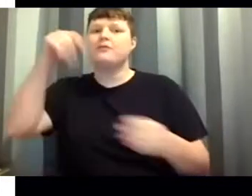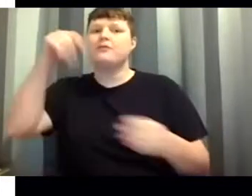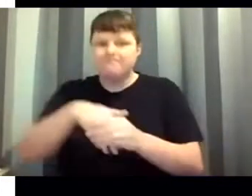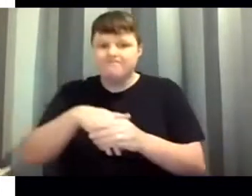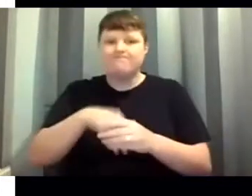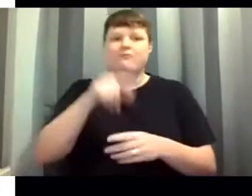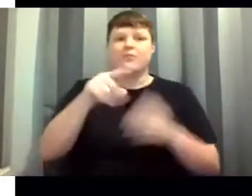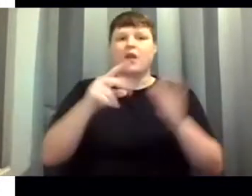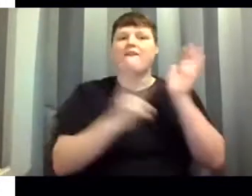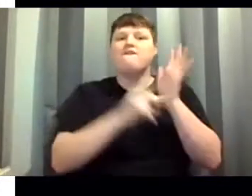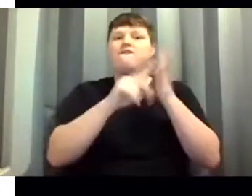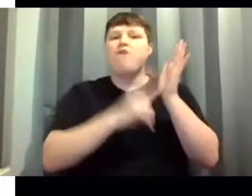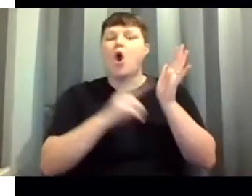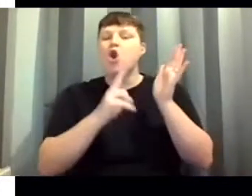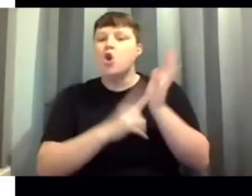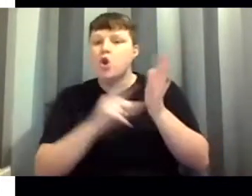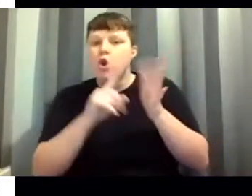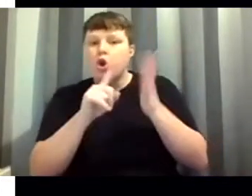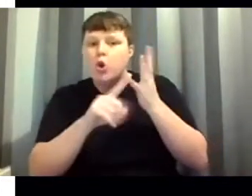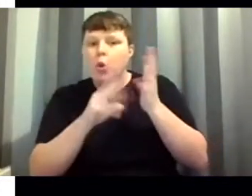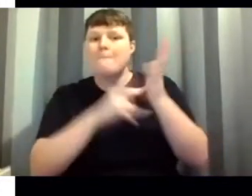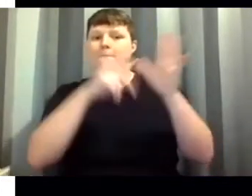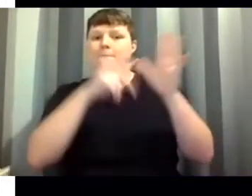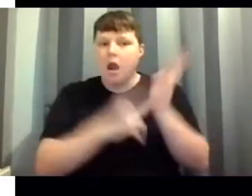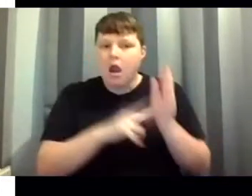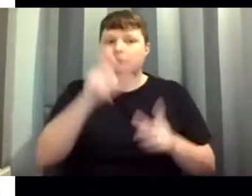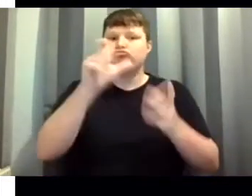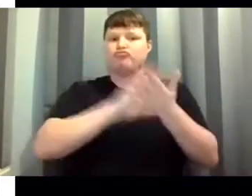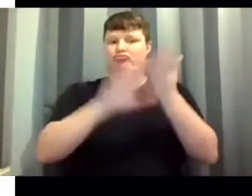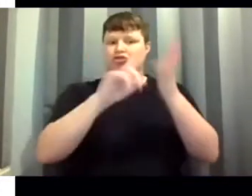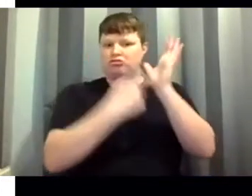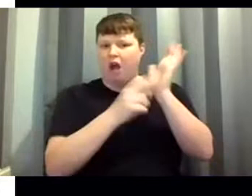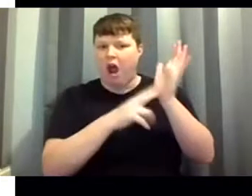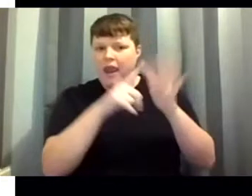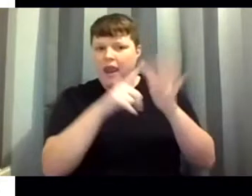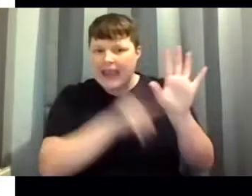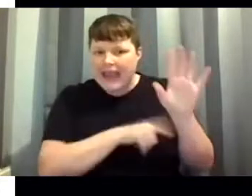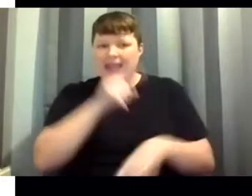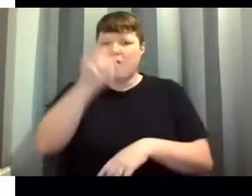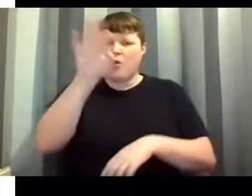or Charney - and they got going. Like, this is the ENIAC computer here and that's Charney there and